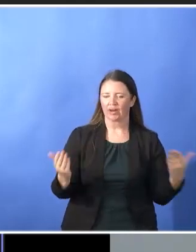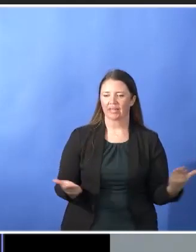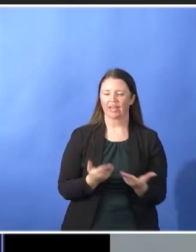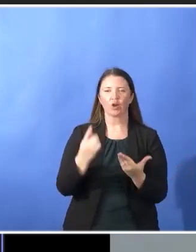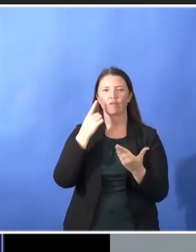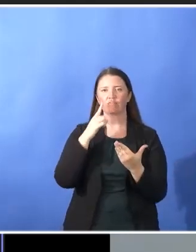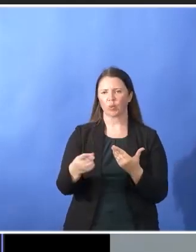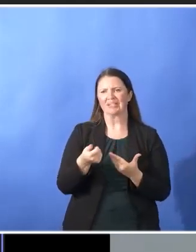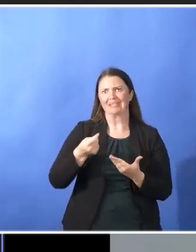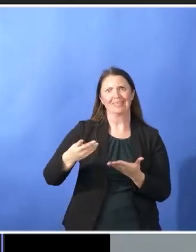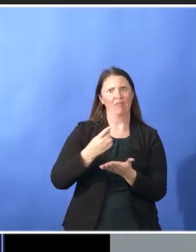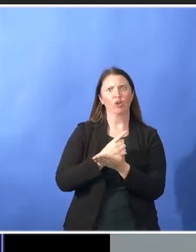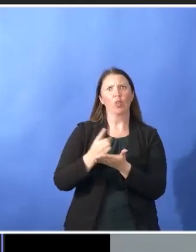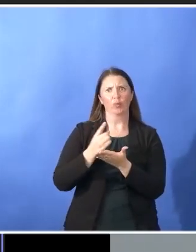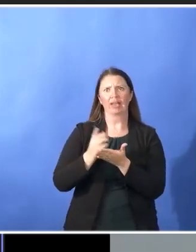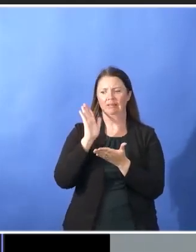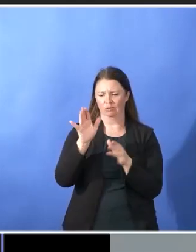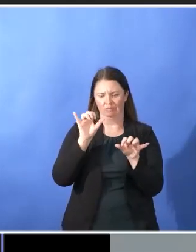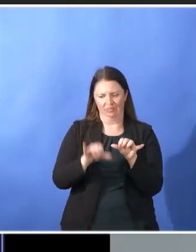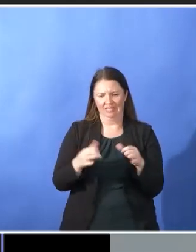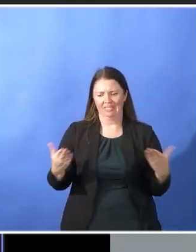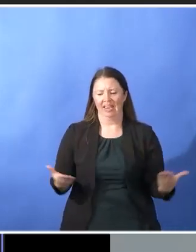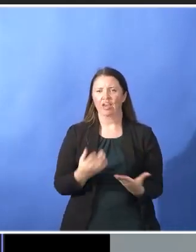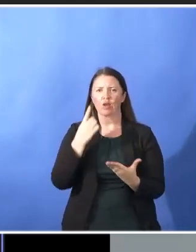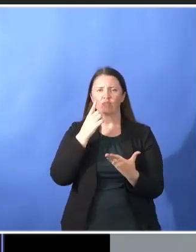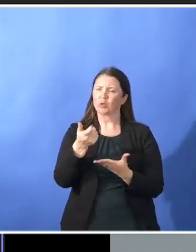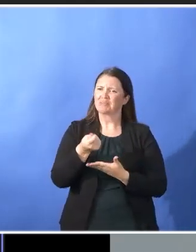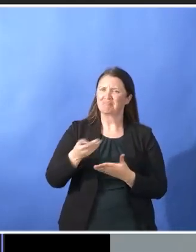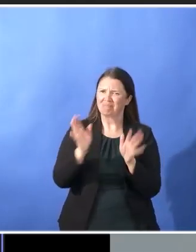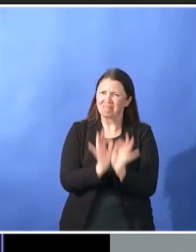NUMBER OF WEEKS STILL, A NUMBER OF MORE HARD-HITTING ISSUES